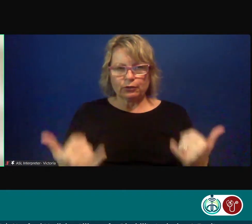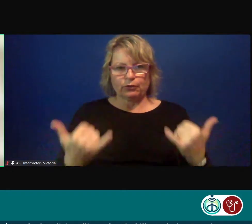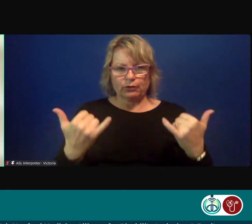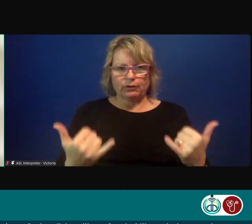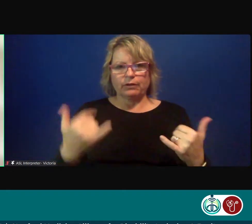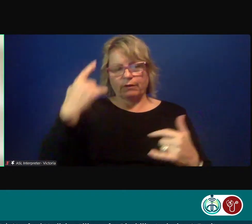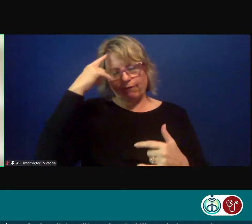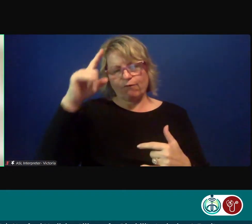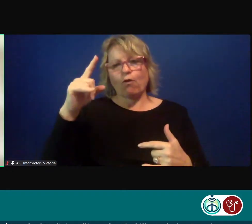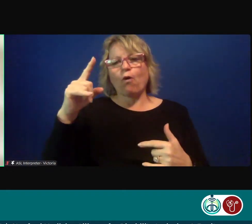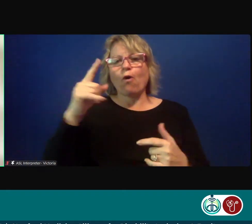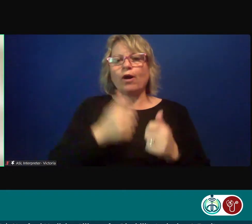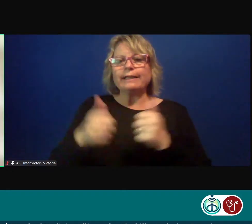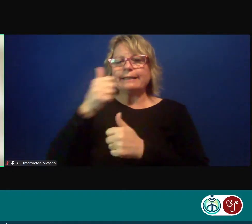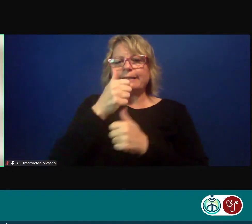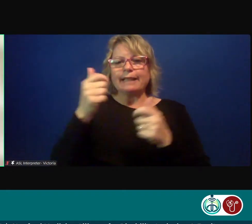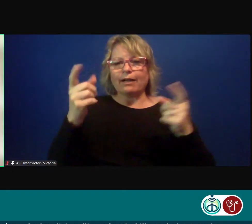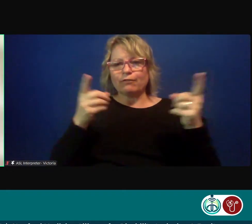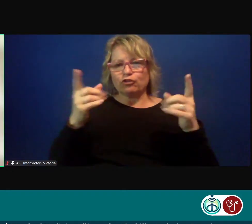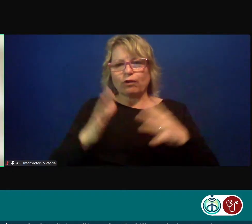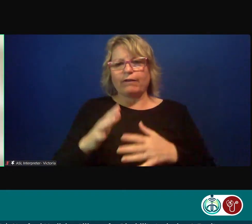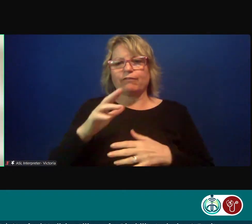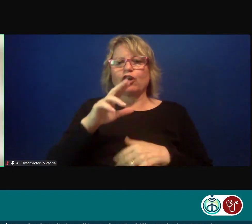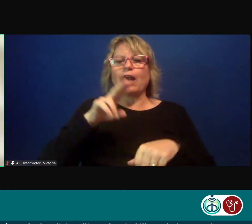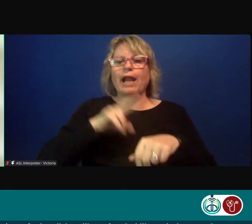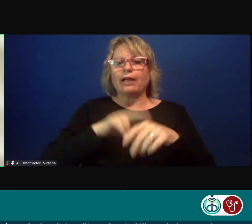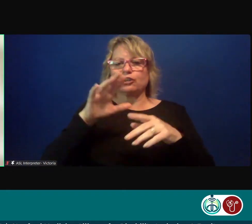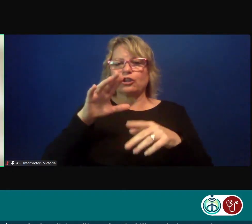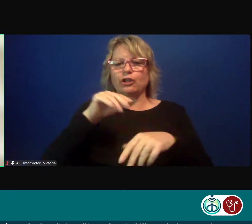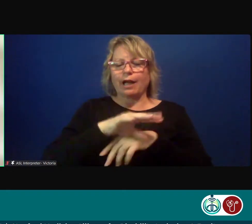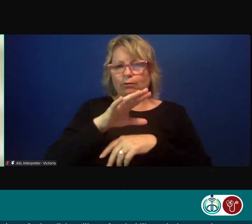Executive Director of the National Council on Disability, but also as a woman with a